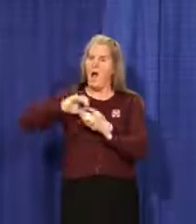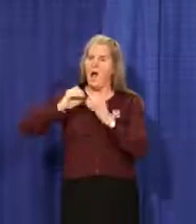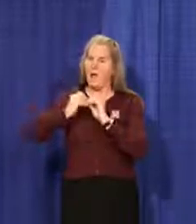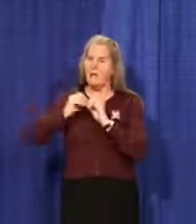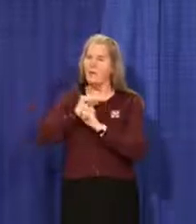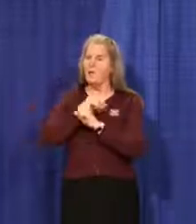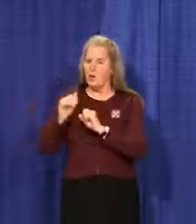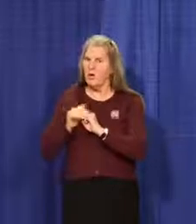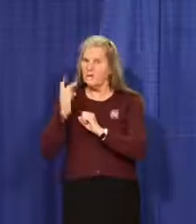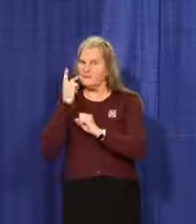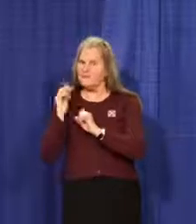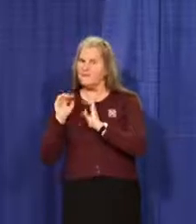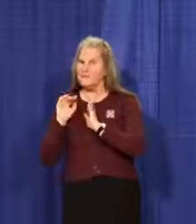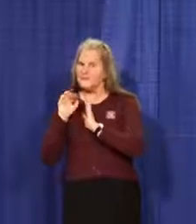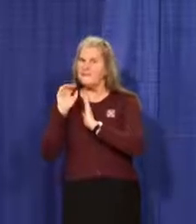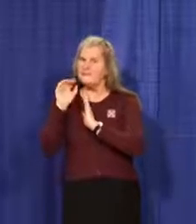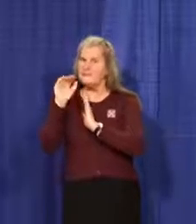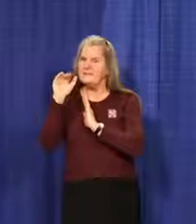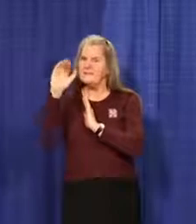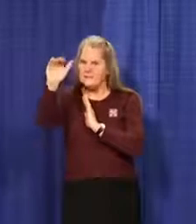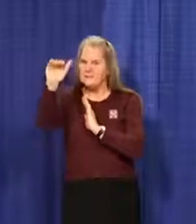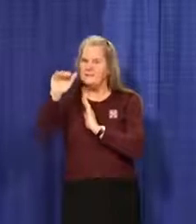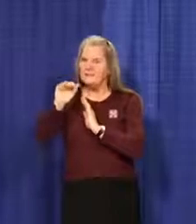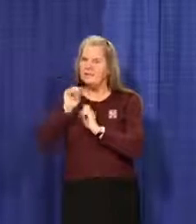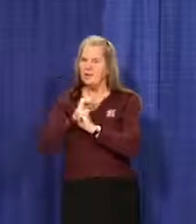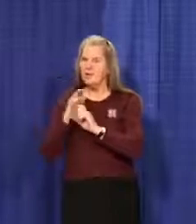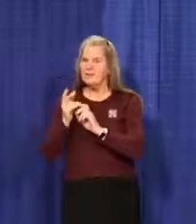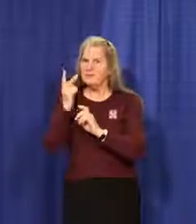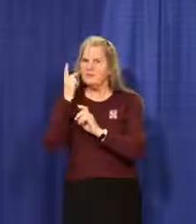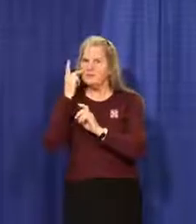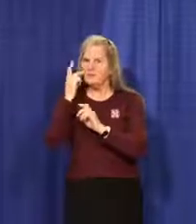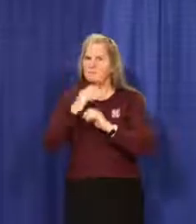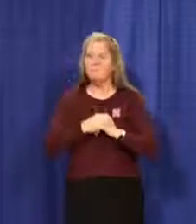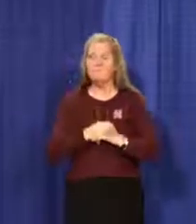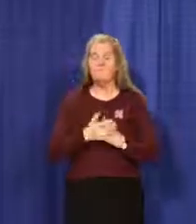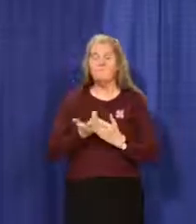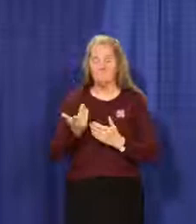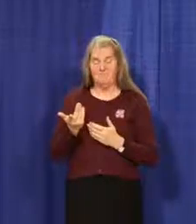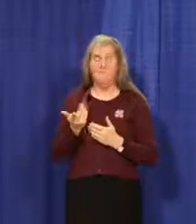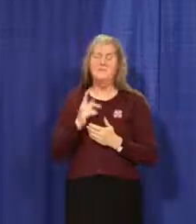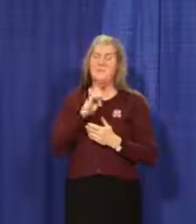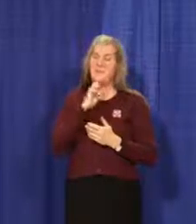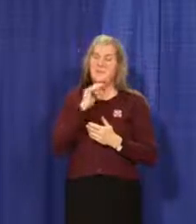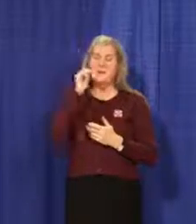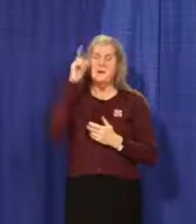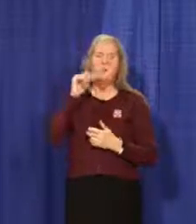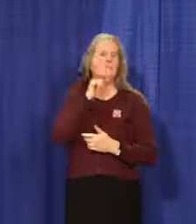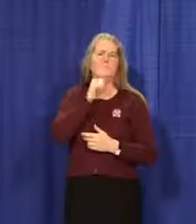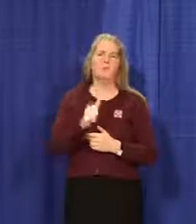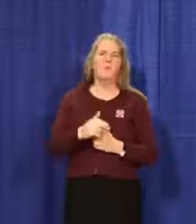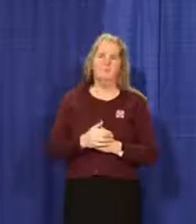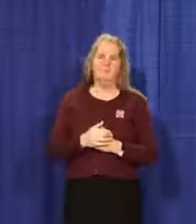number of cases -- of active cases. These developments are not surprising.